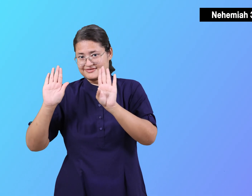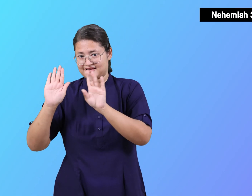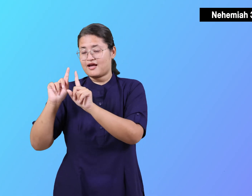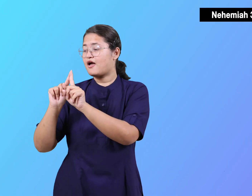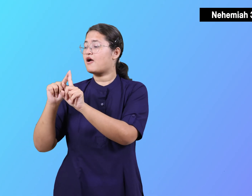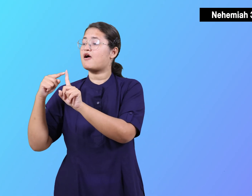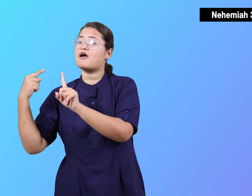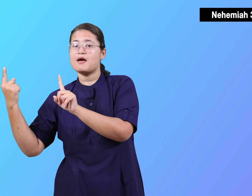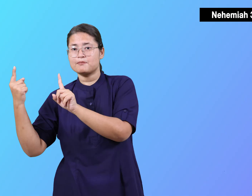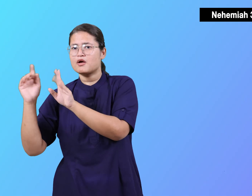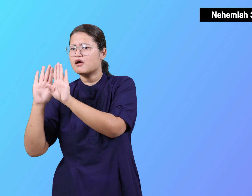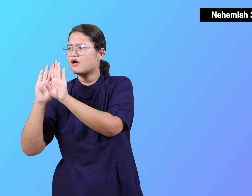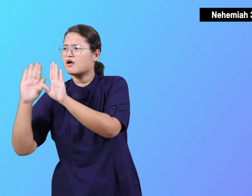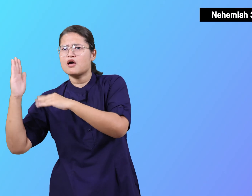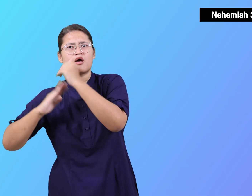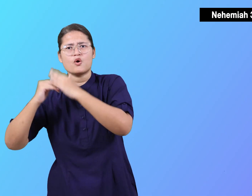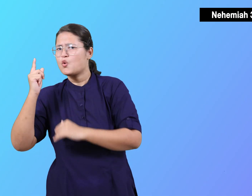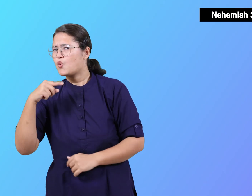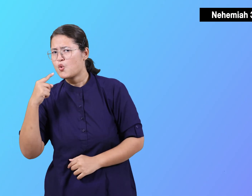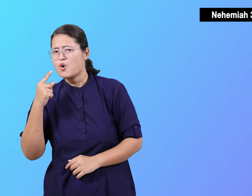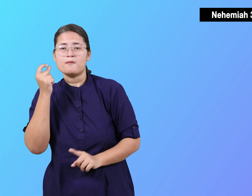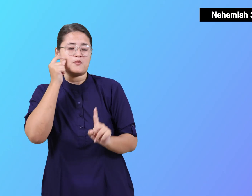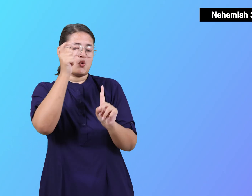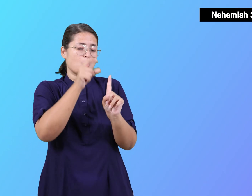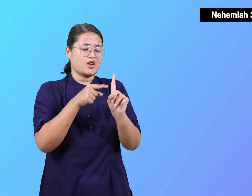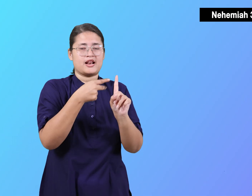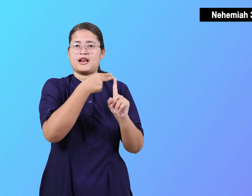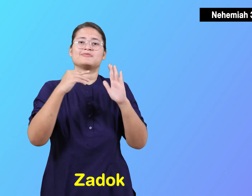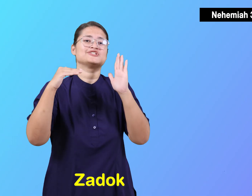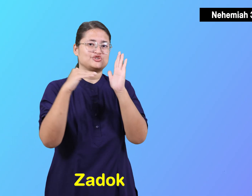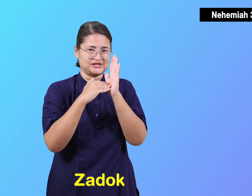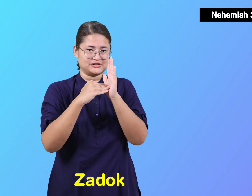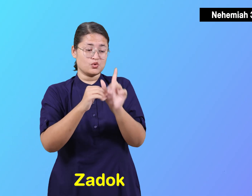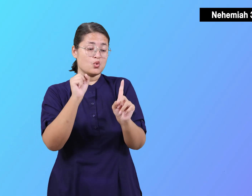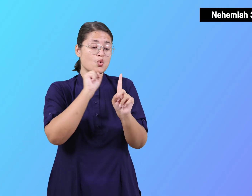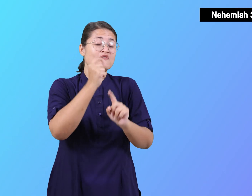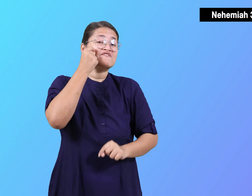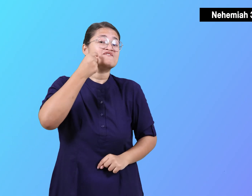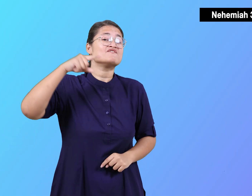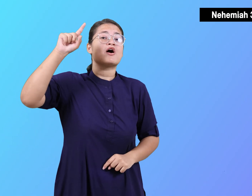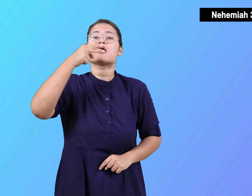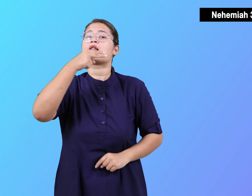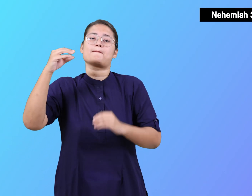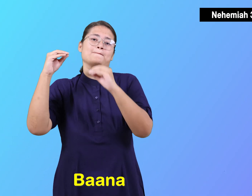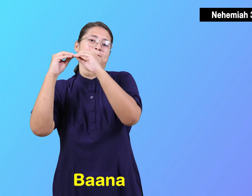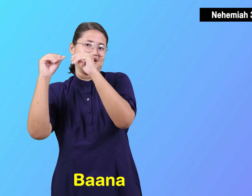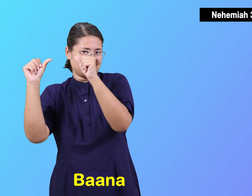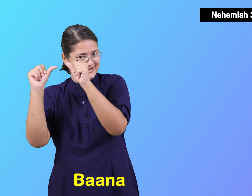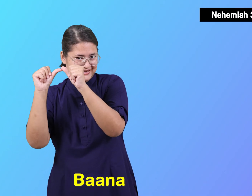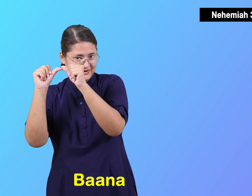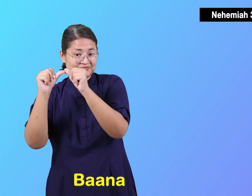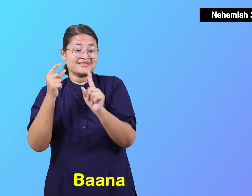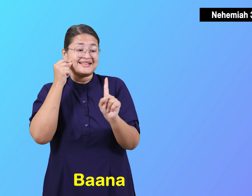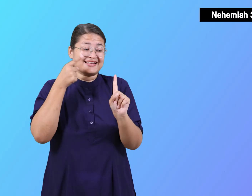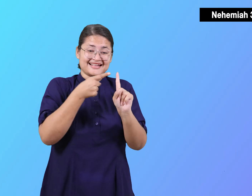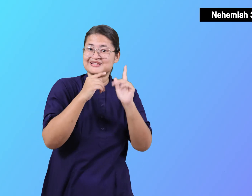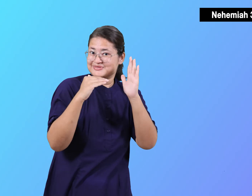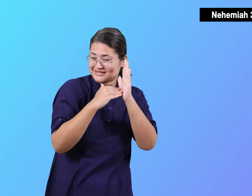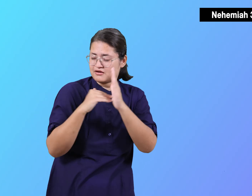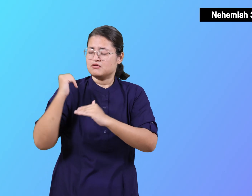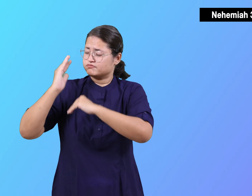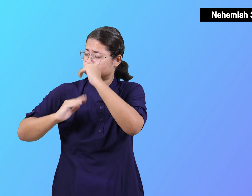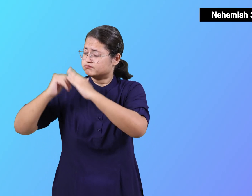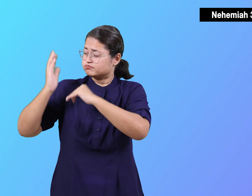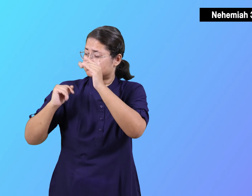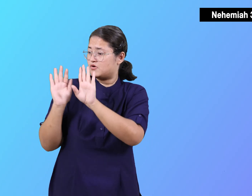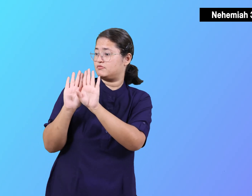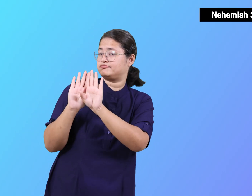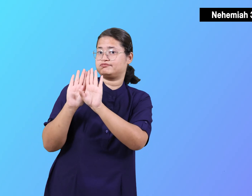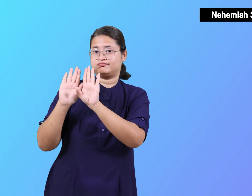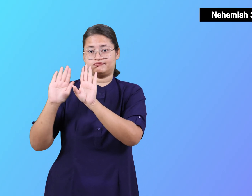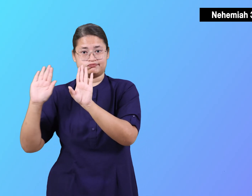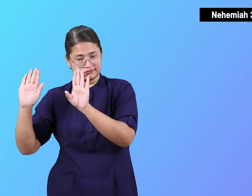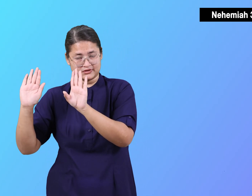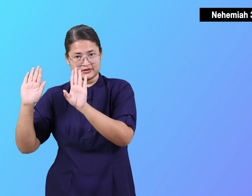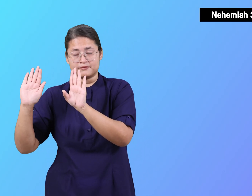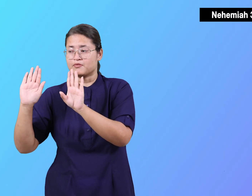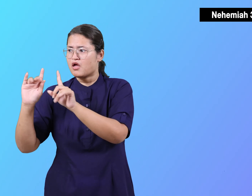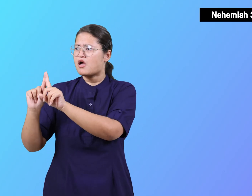Zadok son of Baana repaired the next section of the wall.